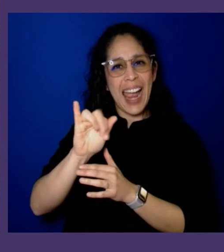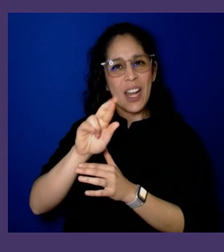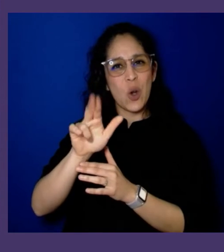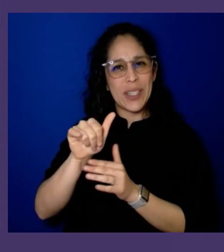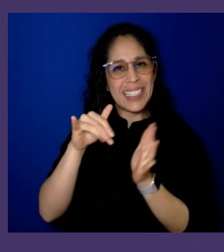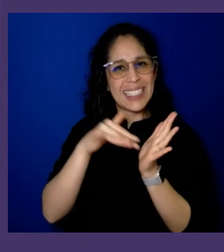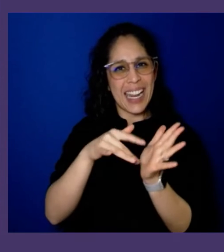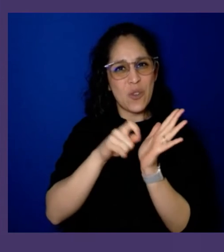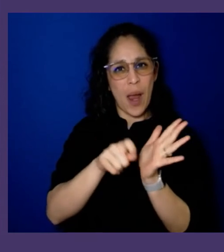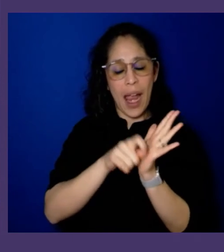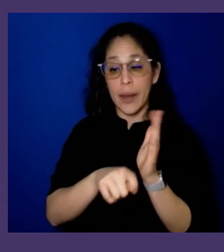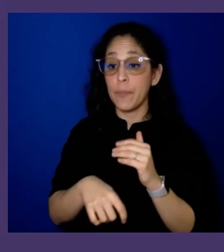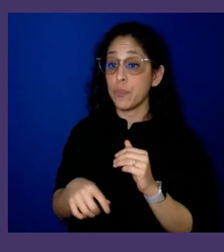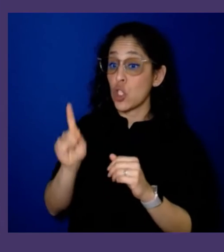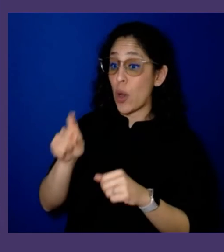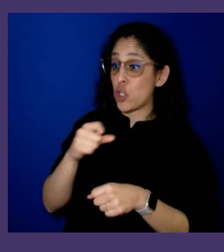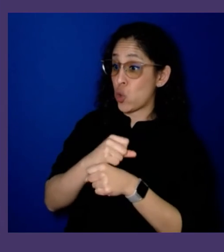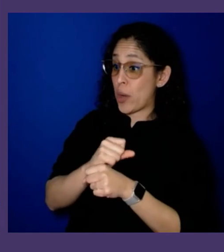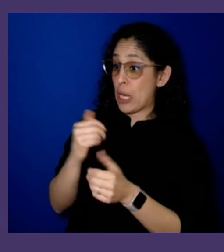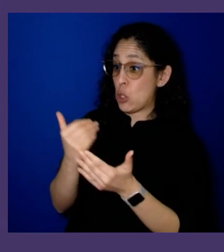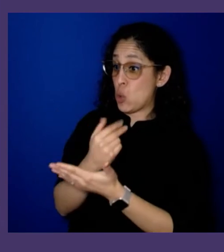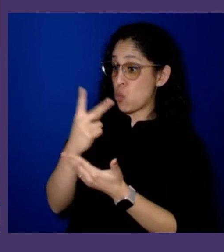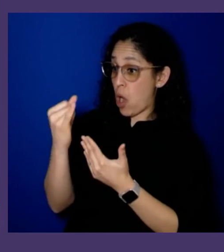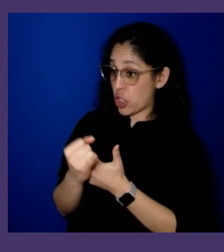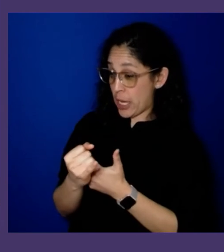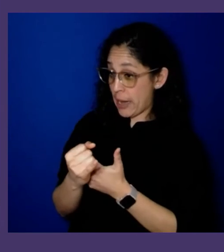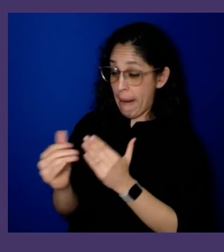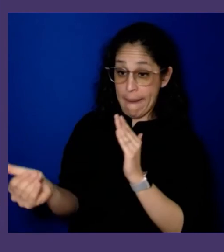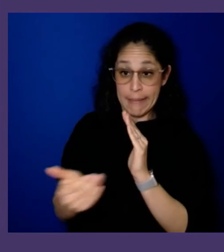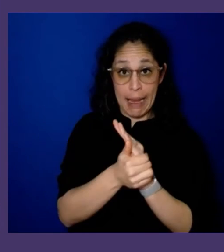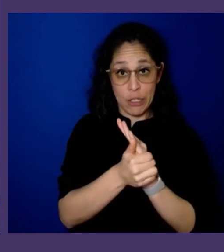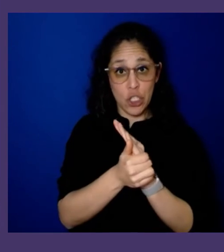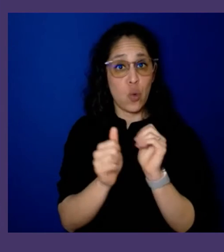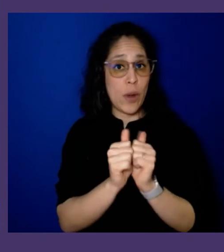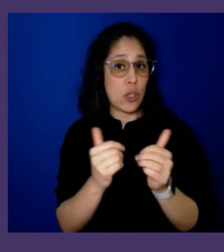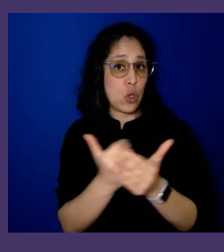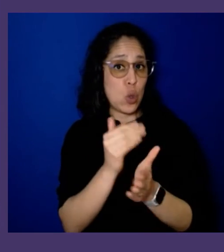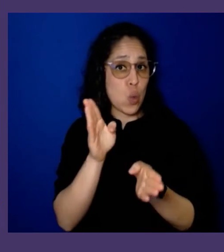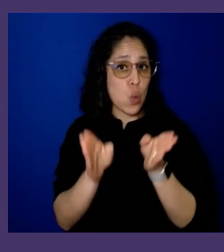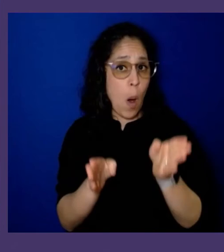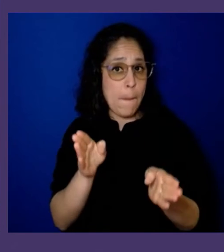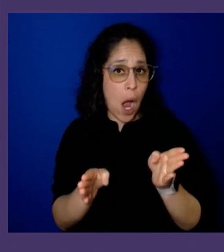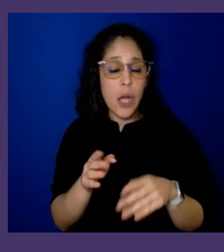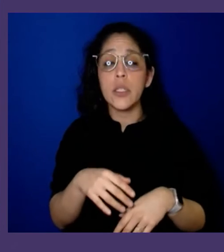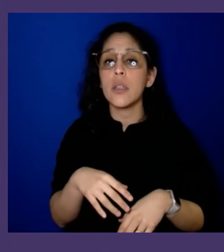attach it to a new robot. Like we use ChatGPT and